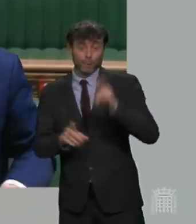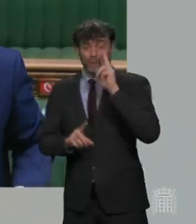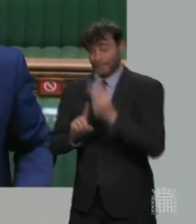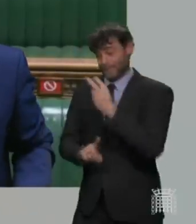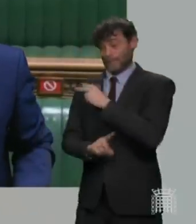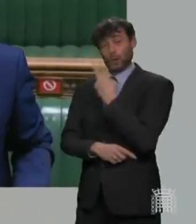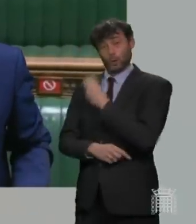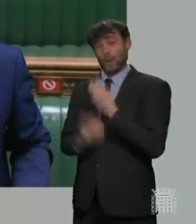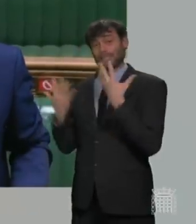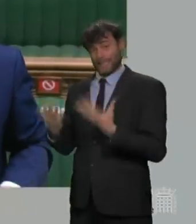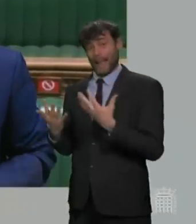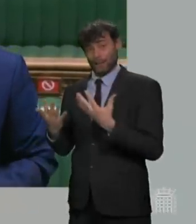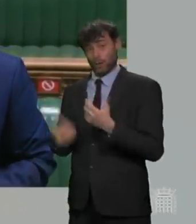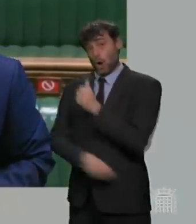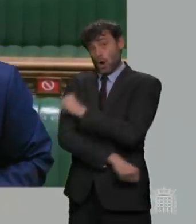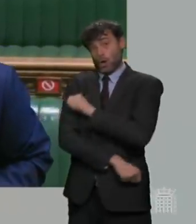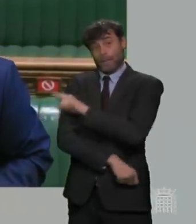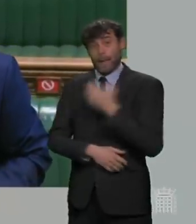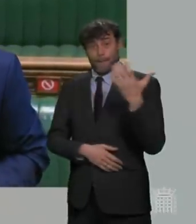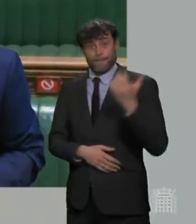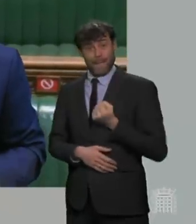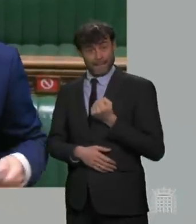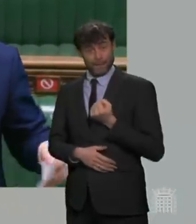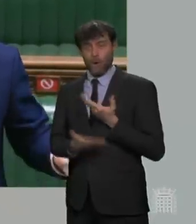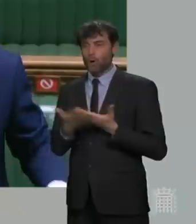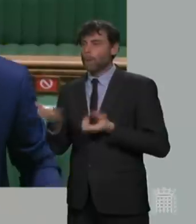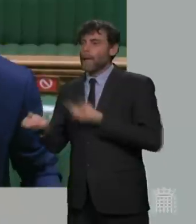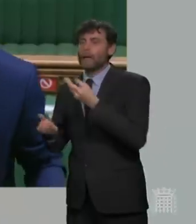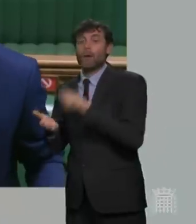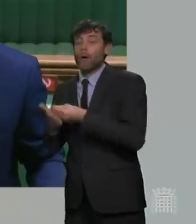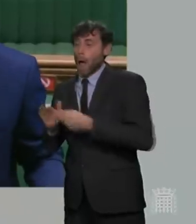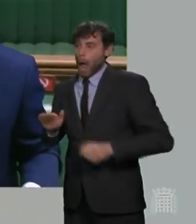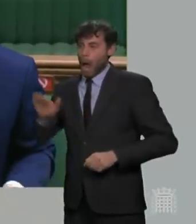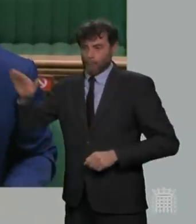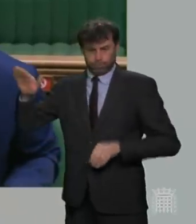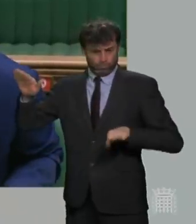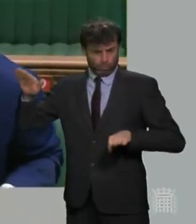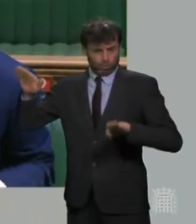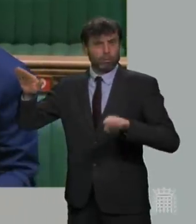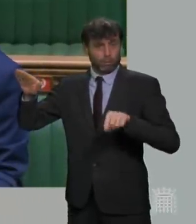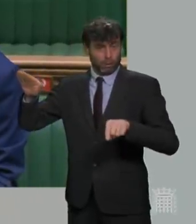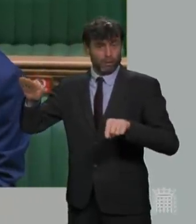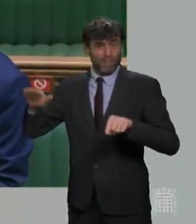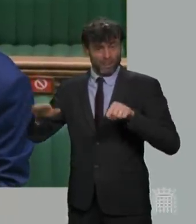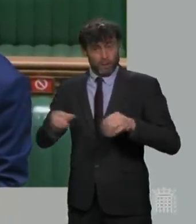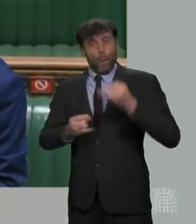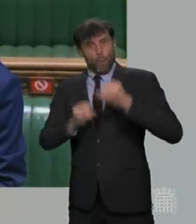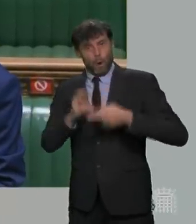in real terms by more than £800. And he did not answer my question—it was a very simple question.